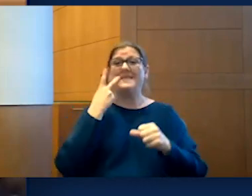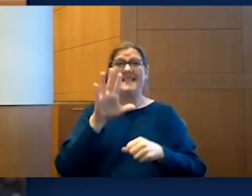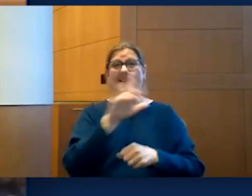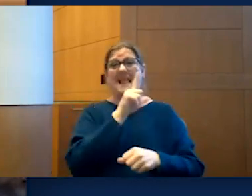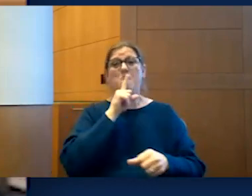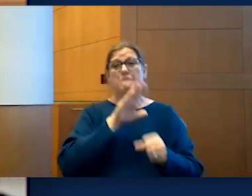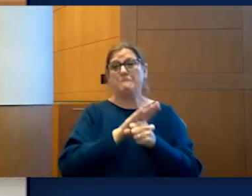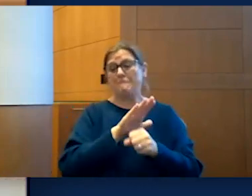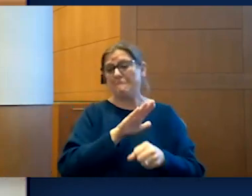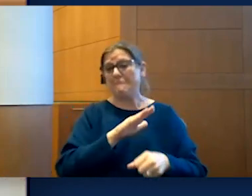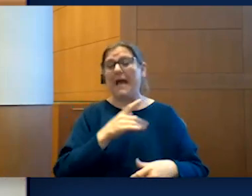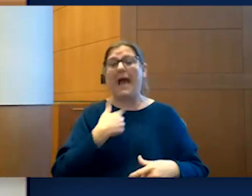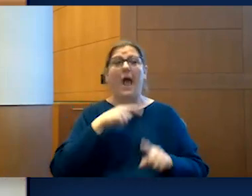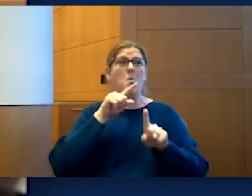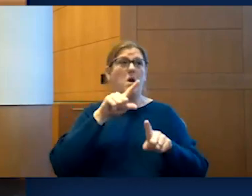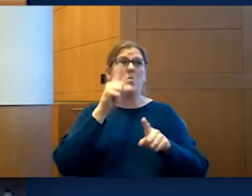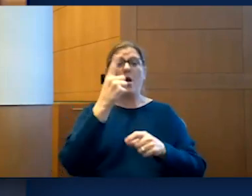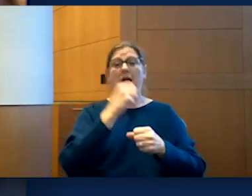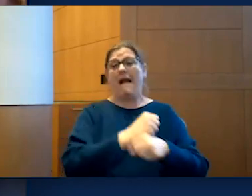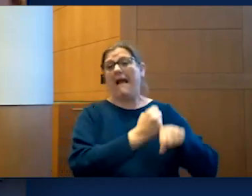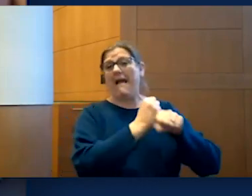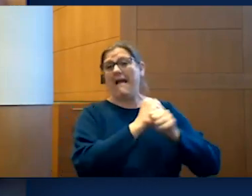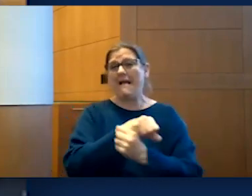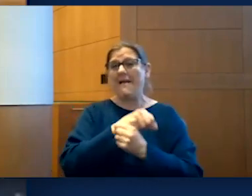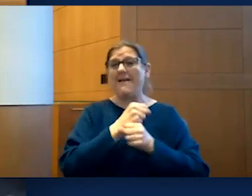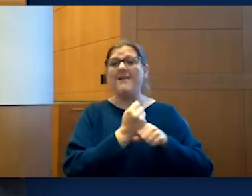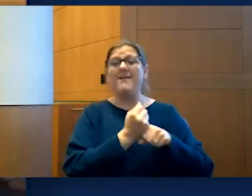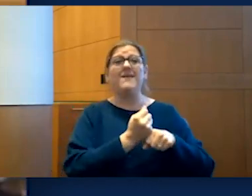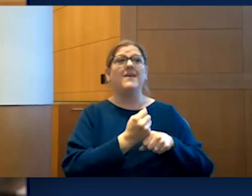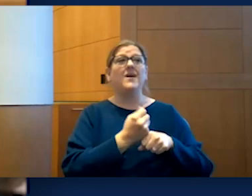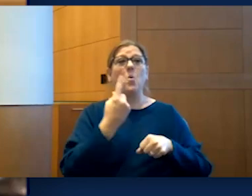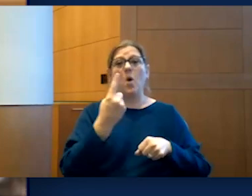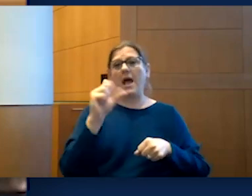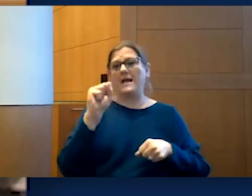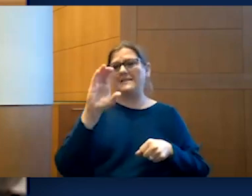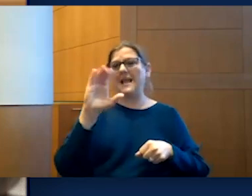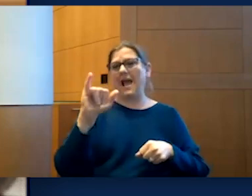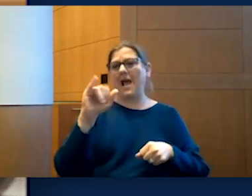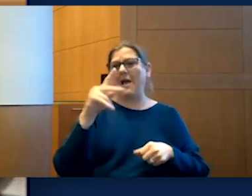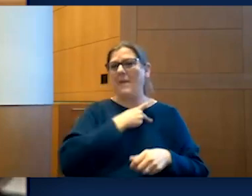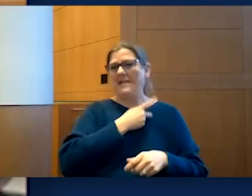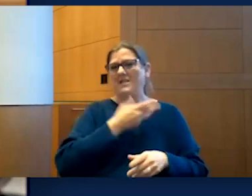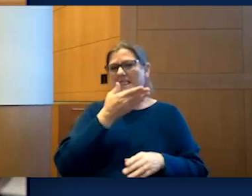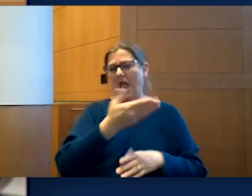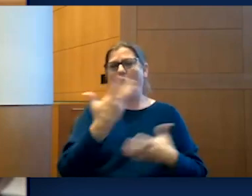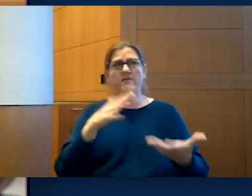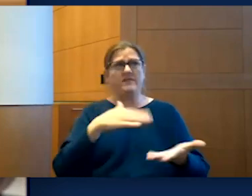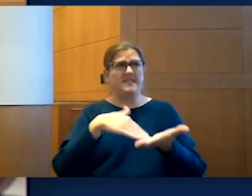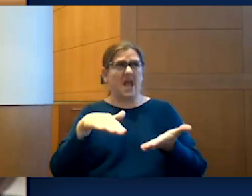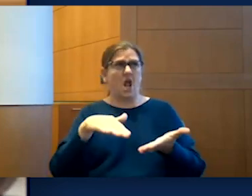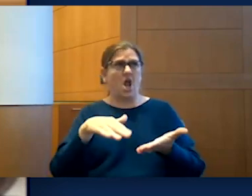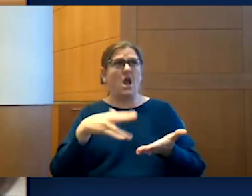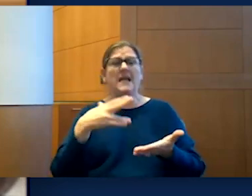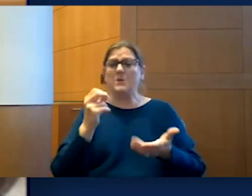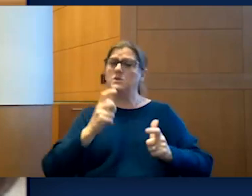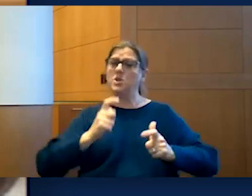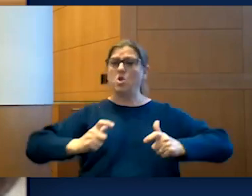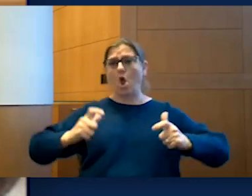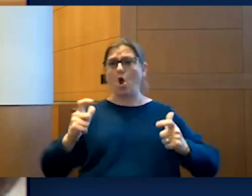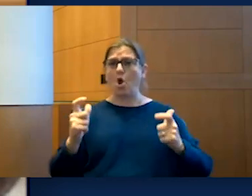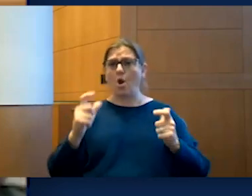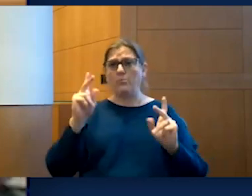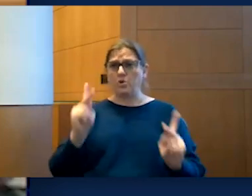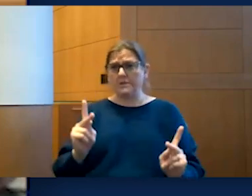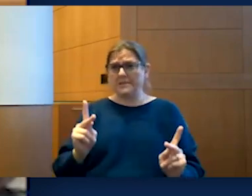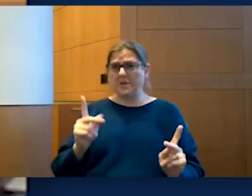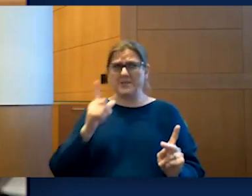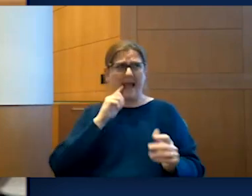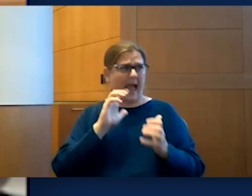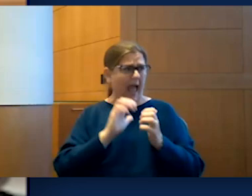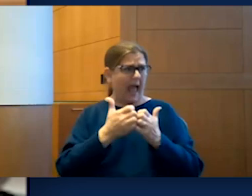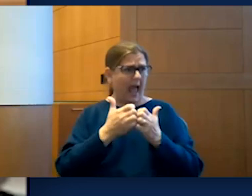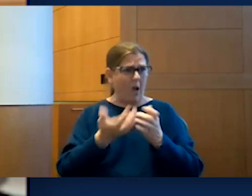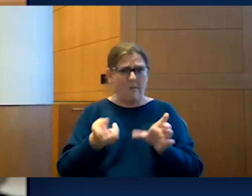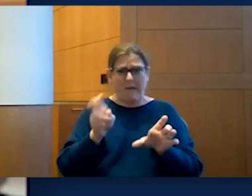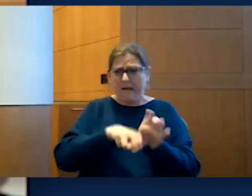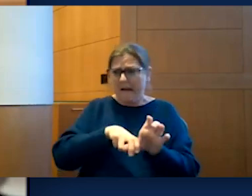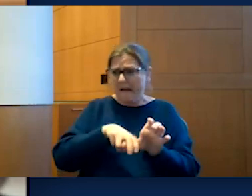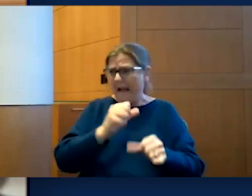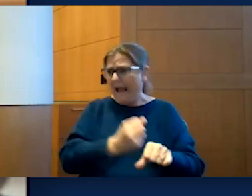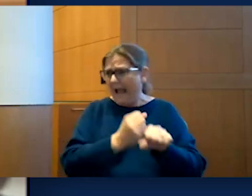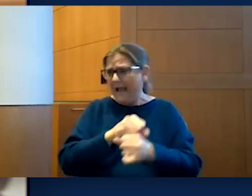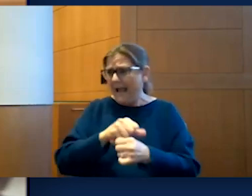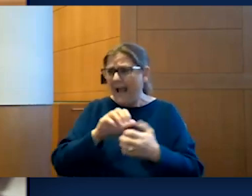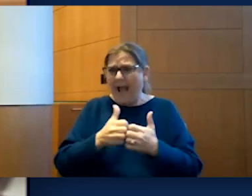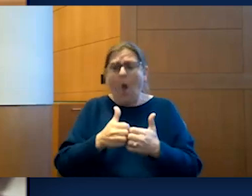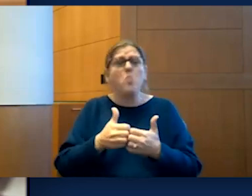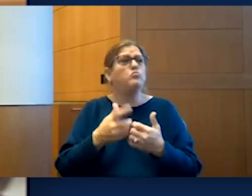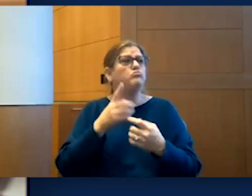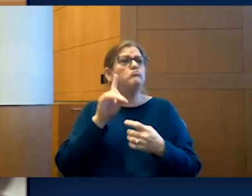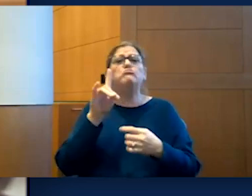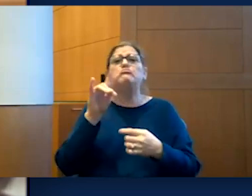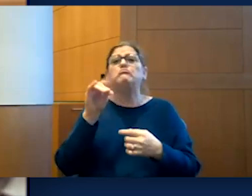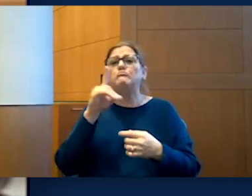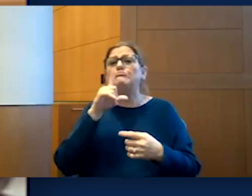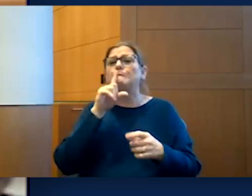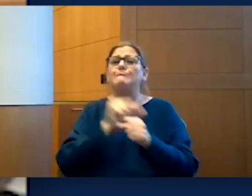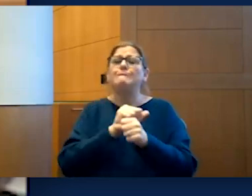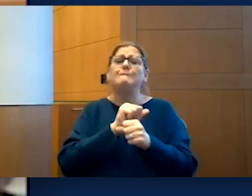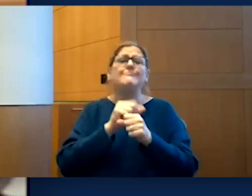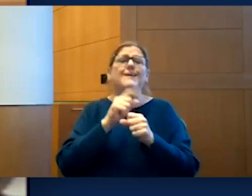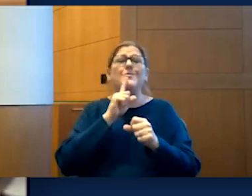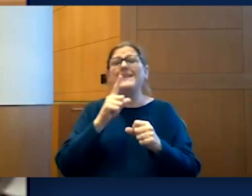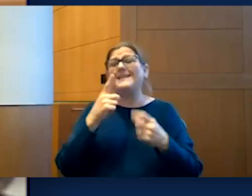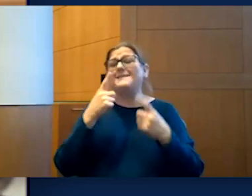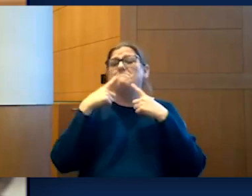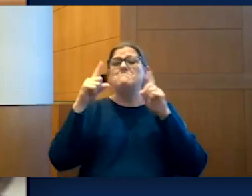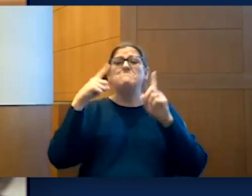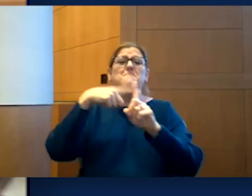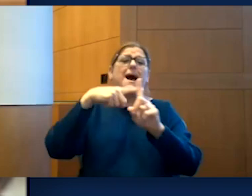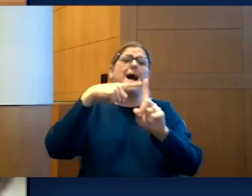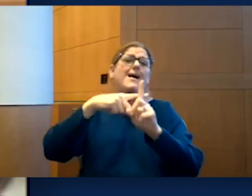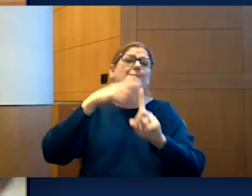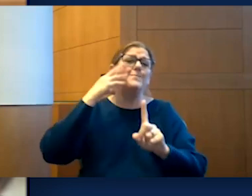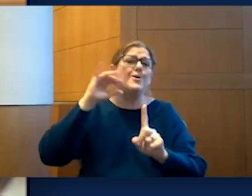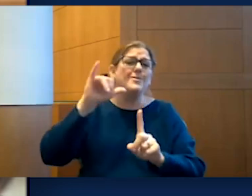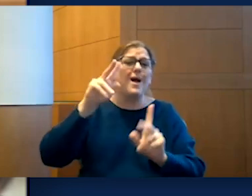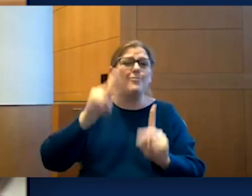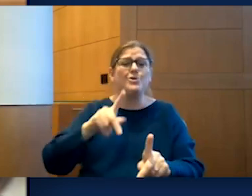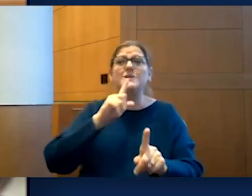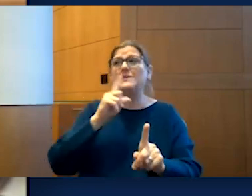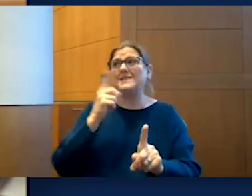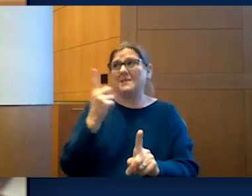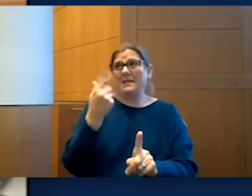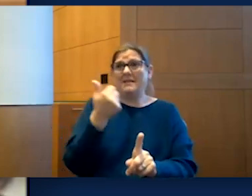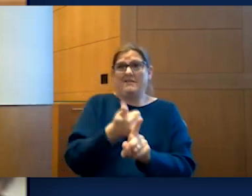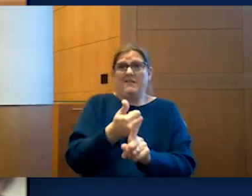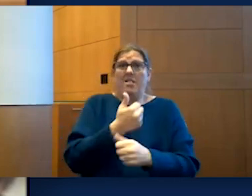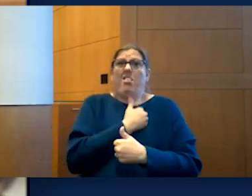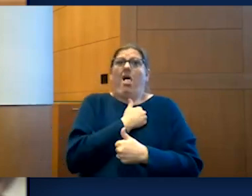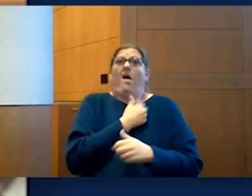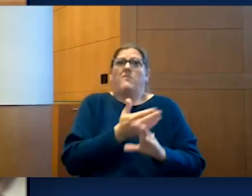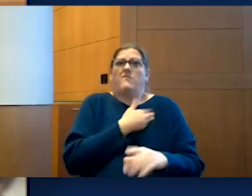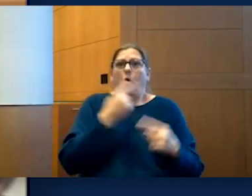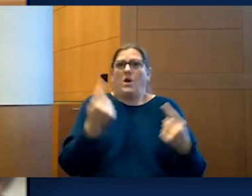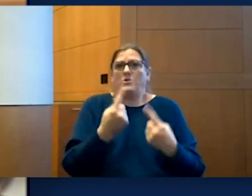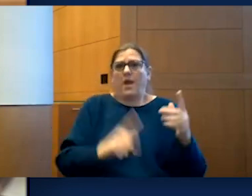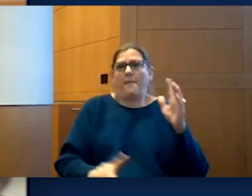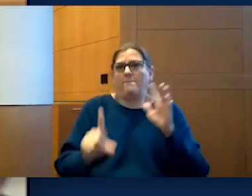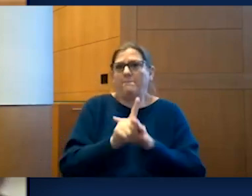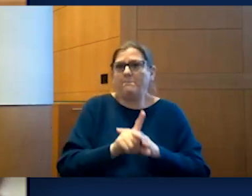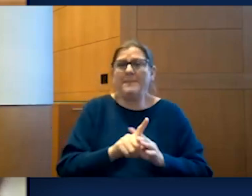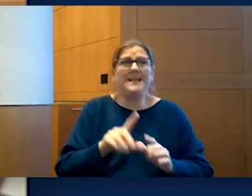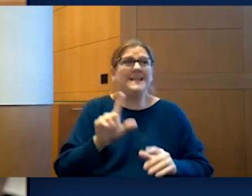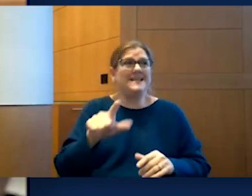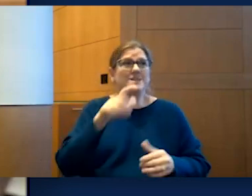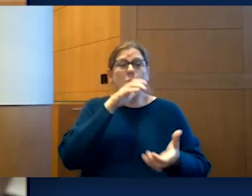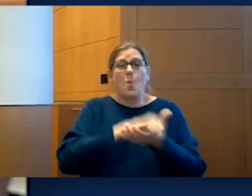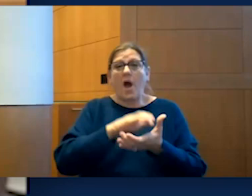(Captioner unable to hear audience members well enough to understand clearly, please repeat questions and comments or use a microphone if possible).